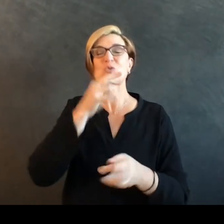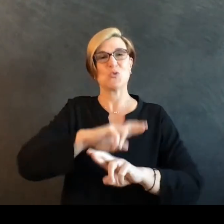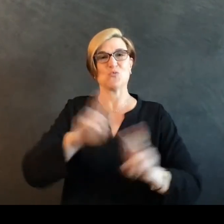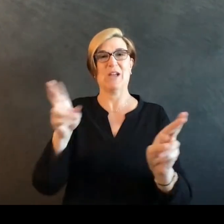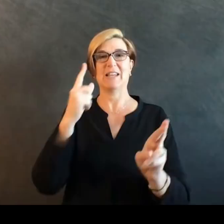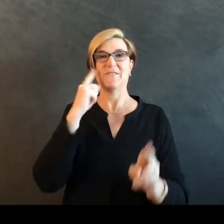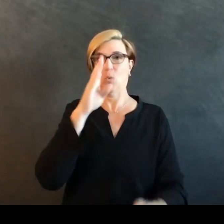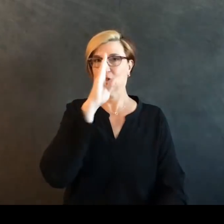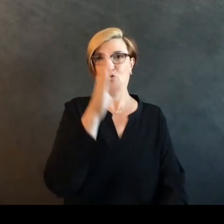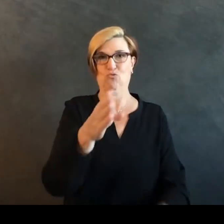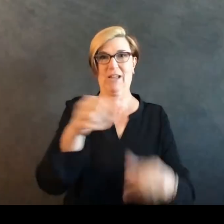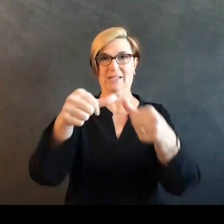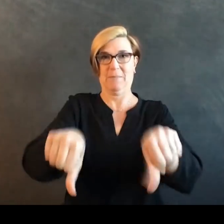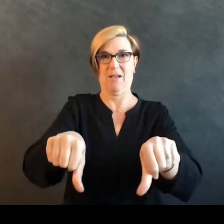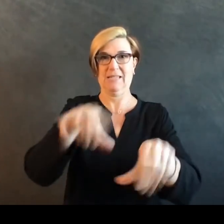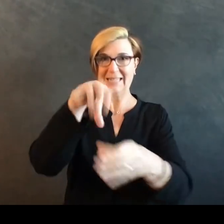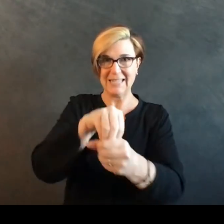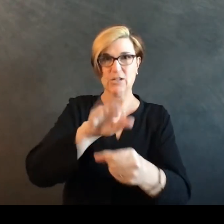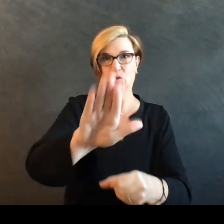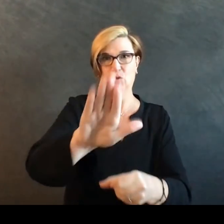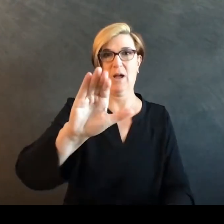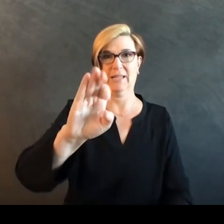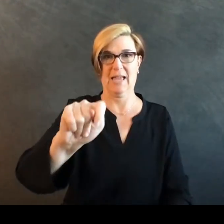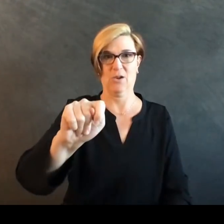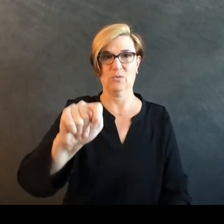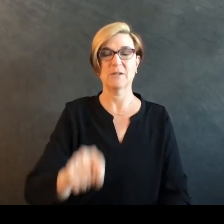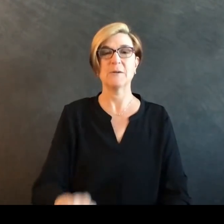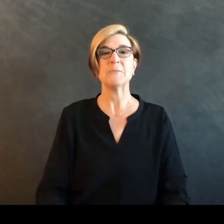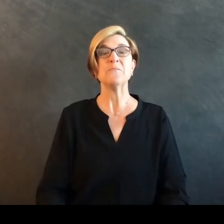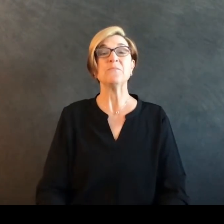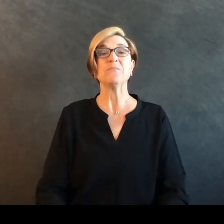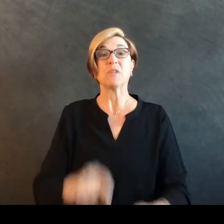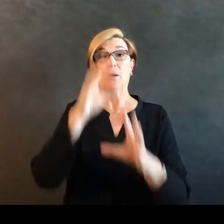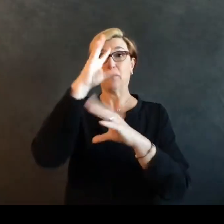and as the president said last night the president authorized me to say that